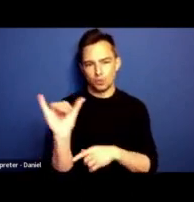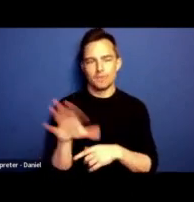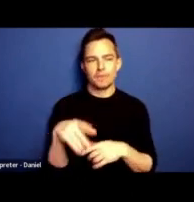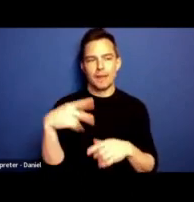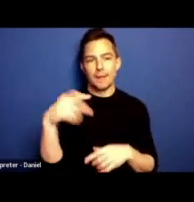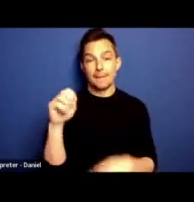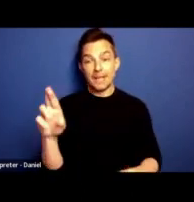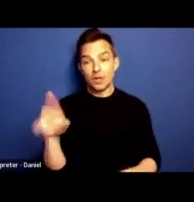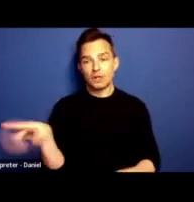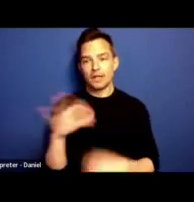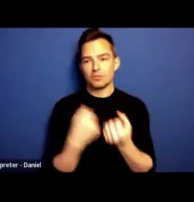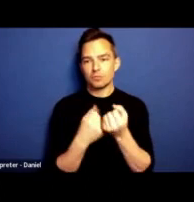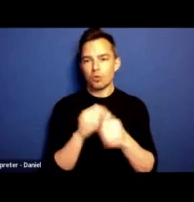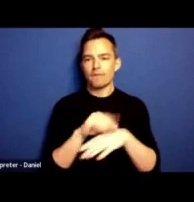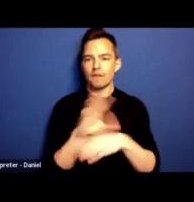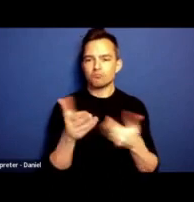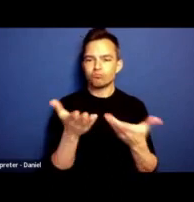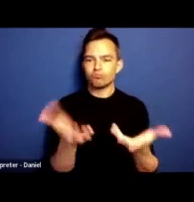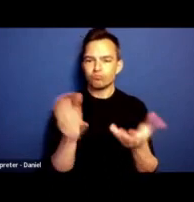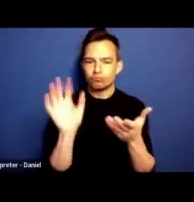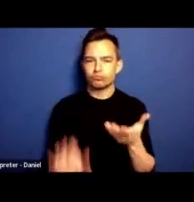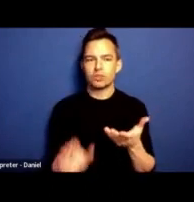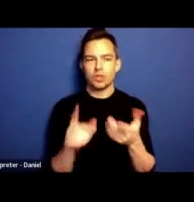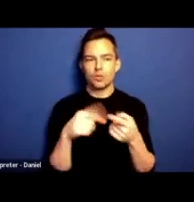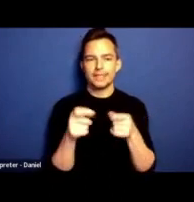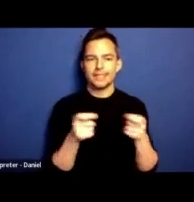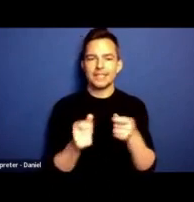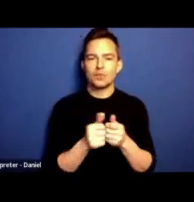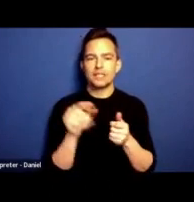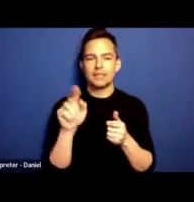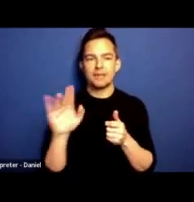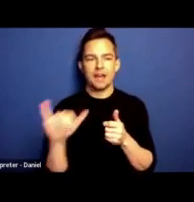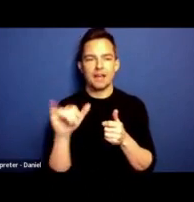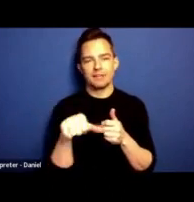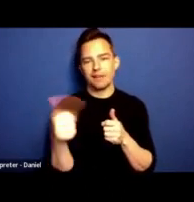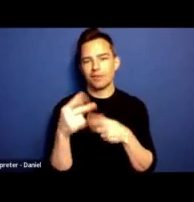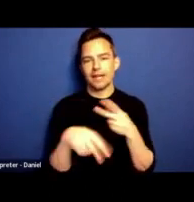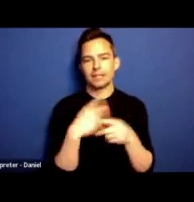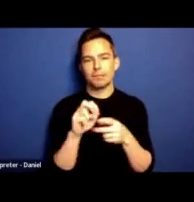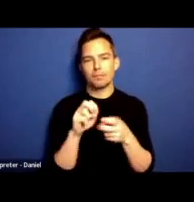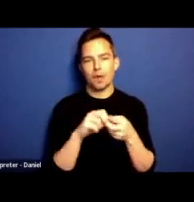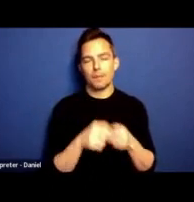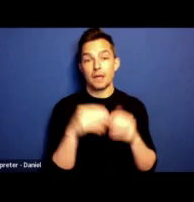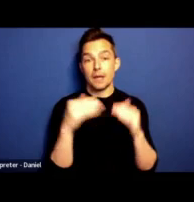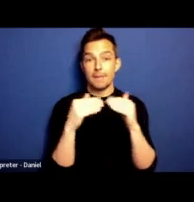and advice others who are new to TBI in dealing with similar problems. A spear a peer specialist can introduce a TBI